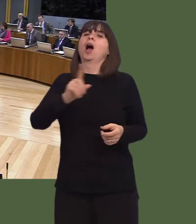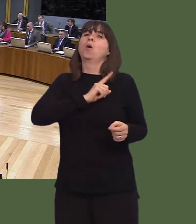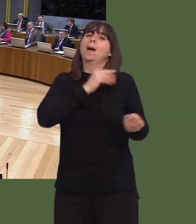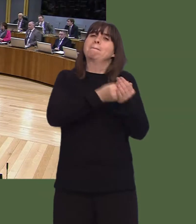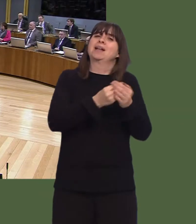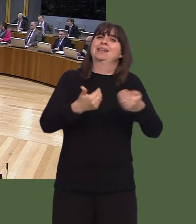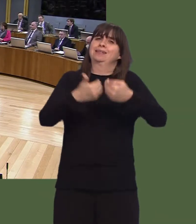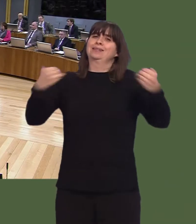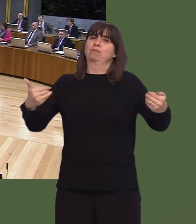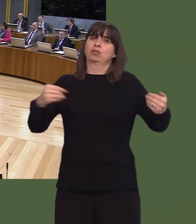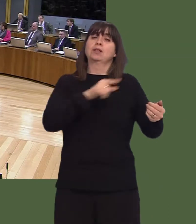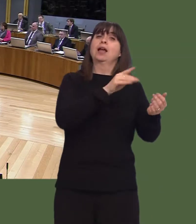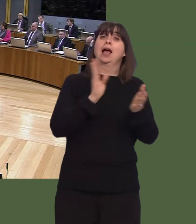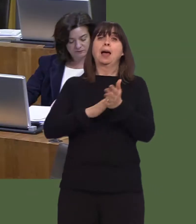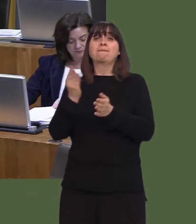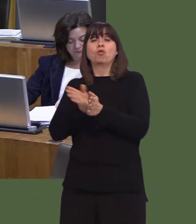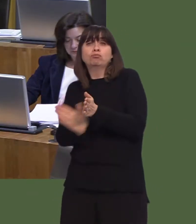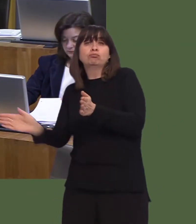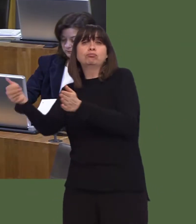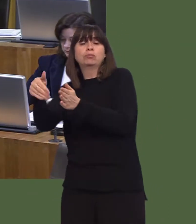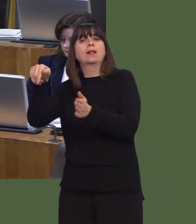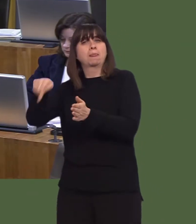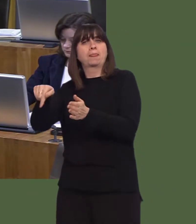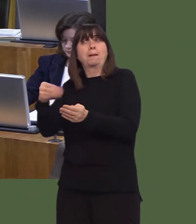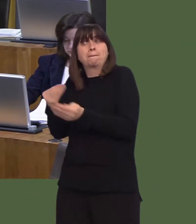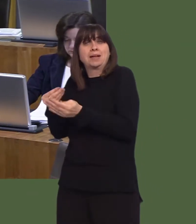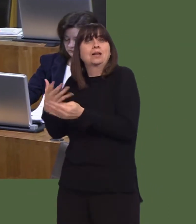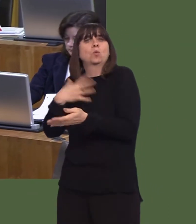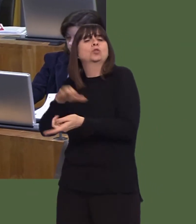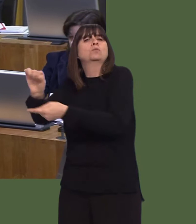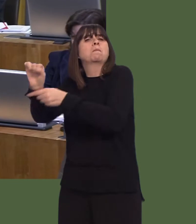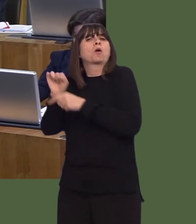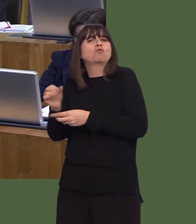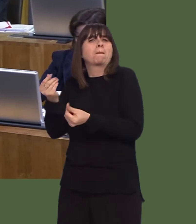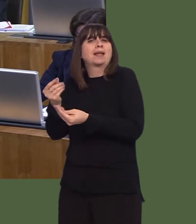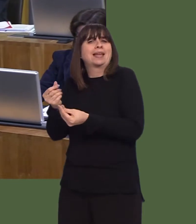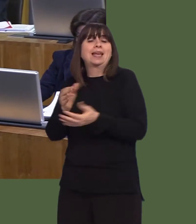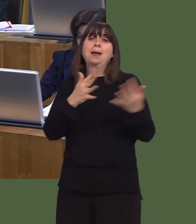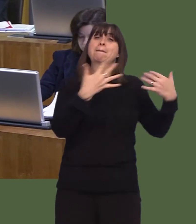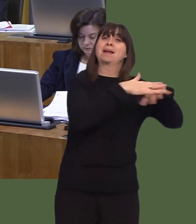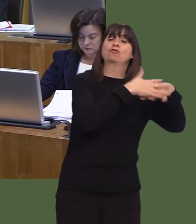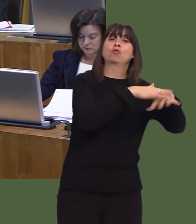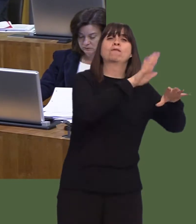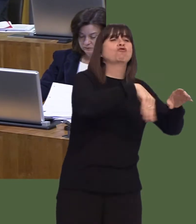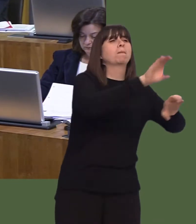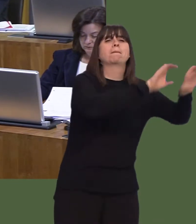First of all, with regard to the M4 relief road, that was money that we intend to borrow. When it comes to the metro, that comes from other sources in terms of our own budgets,